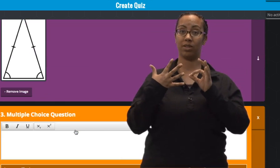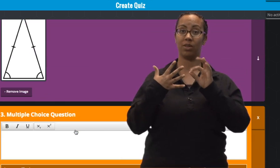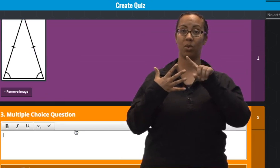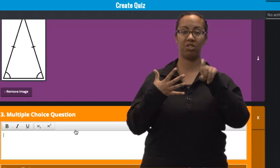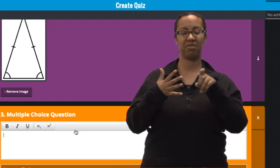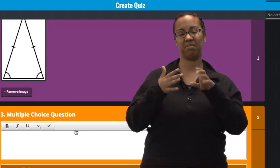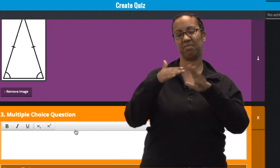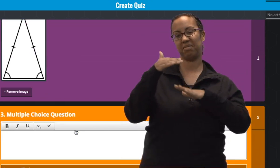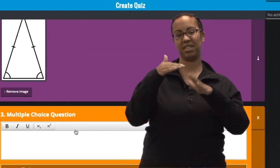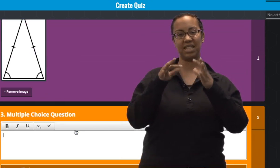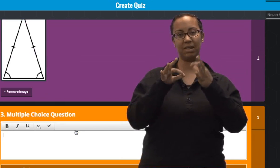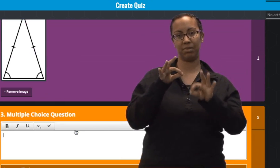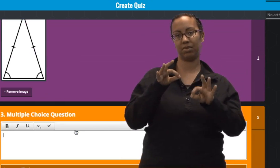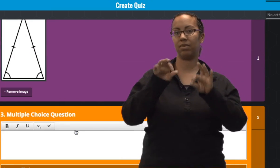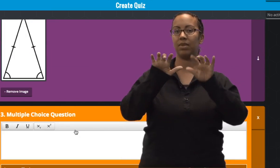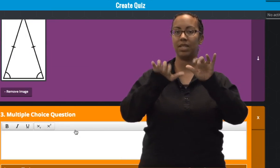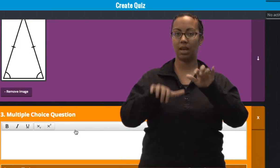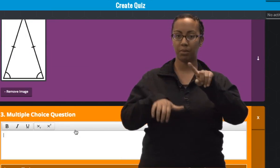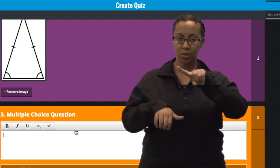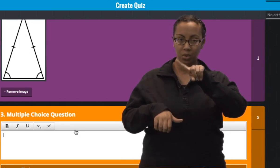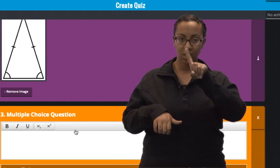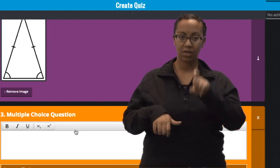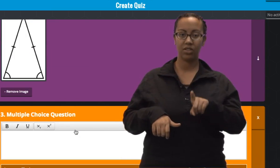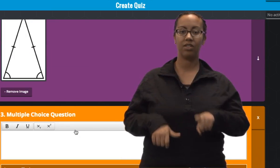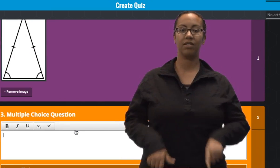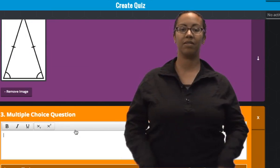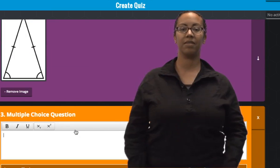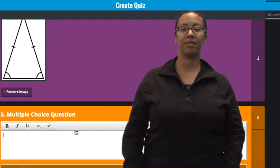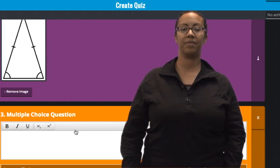Multiple choice questions are basic and simple. You type the question --